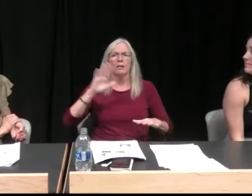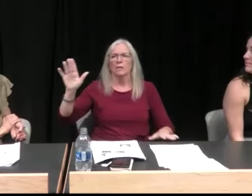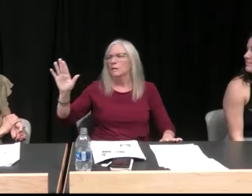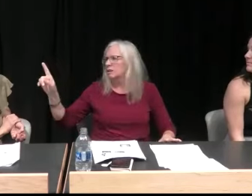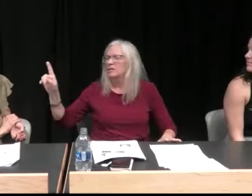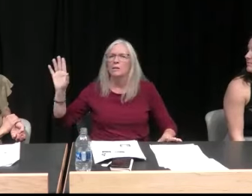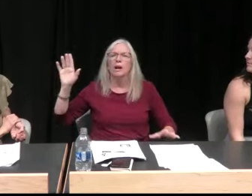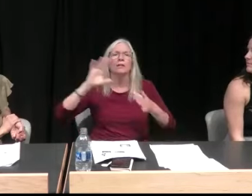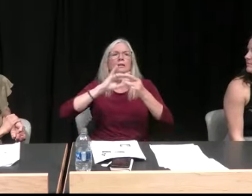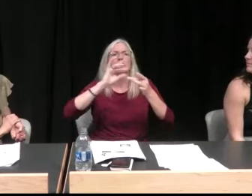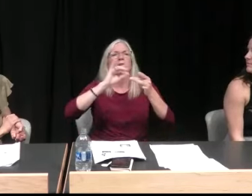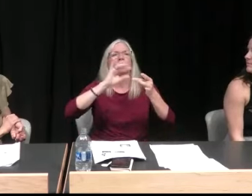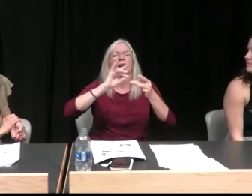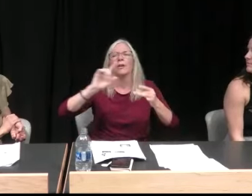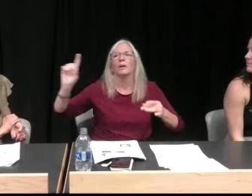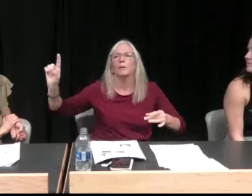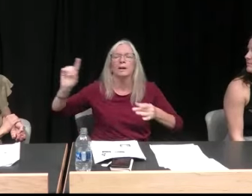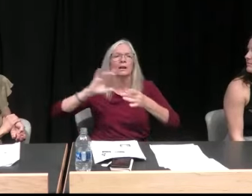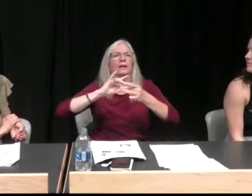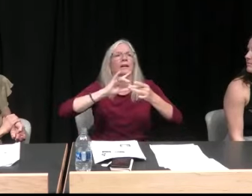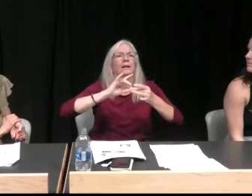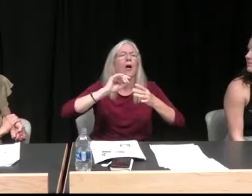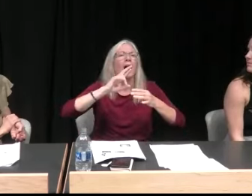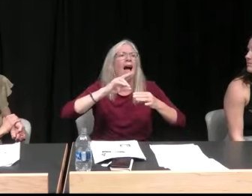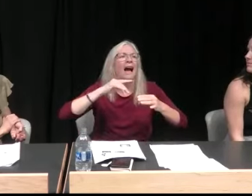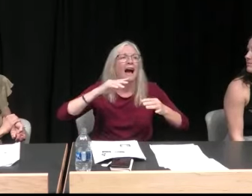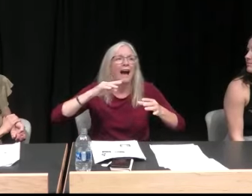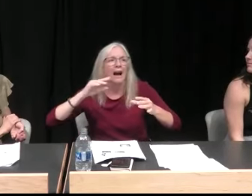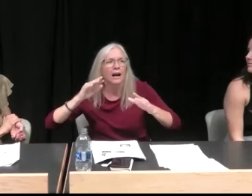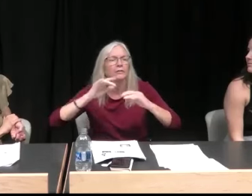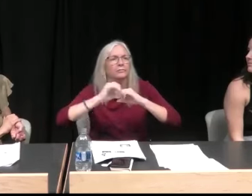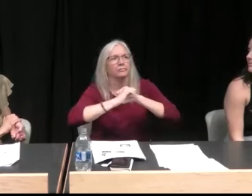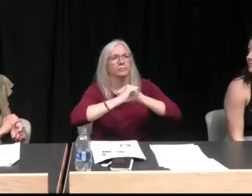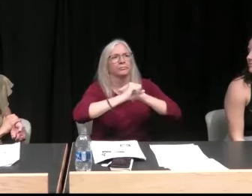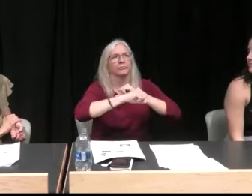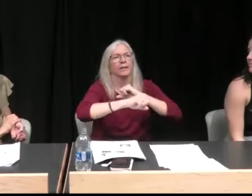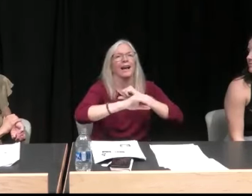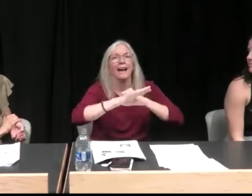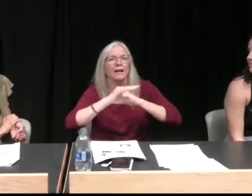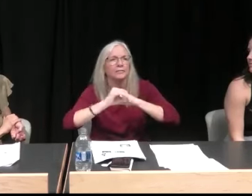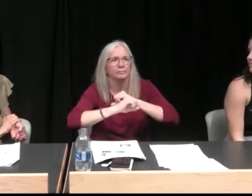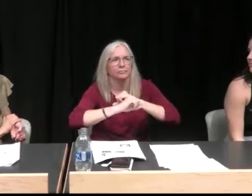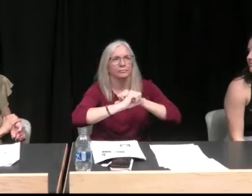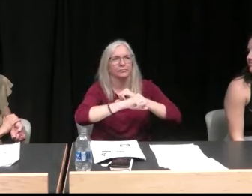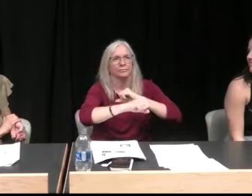deaf Community than how you would tell a story um in hearing culture um we have what's called deaf